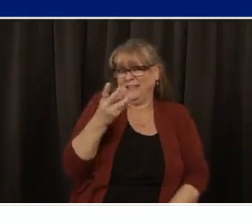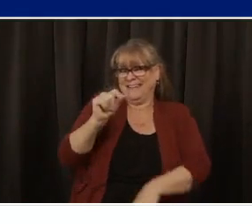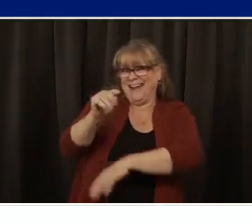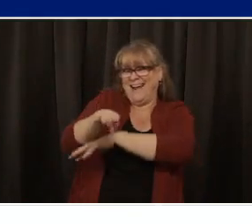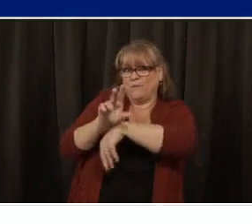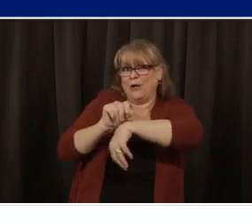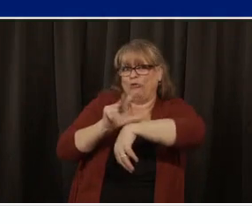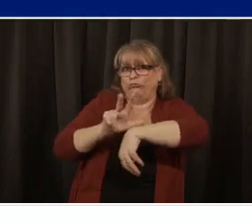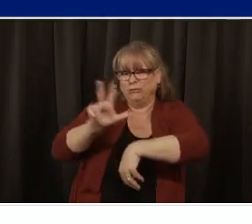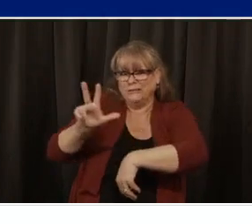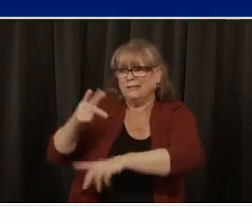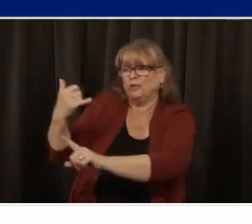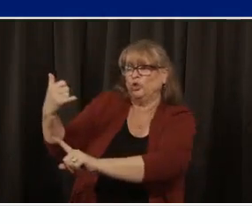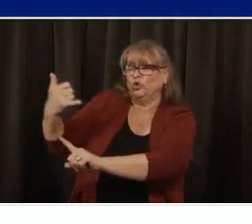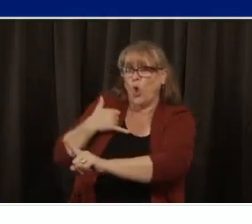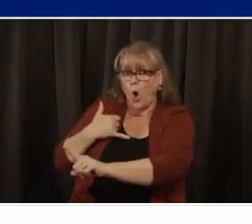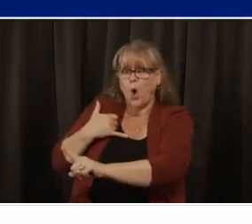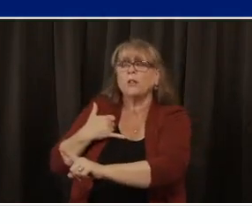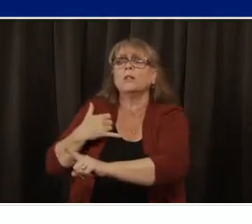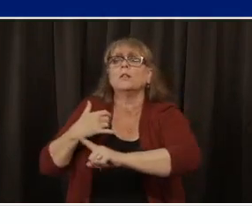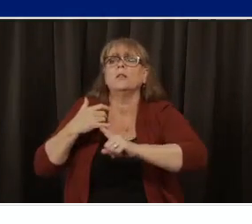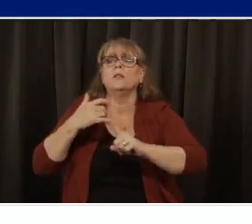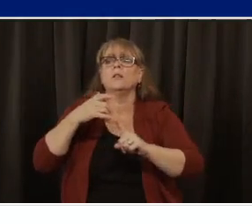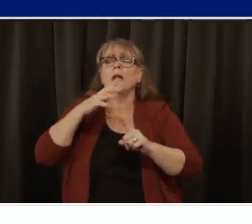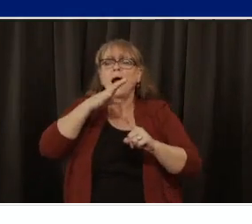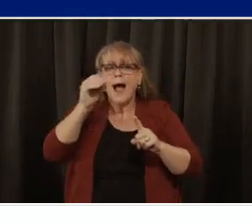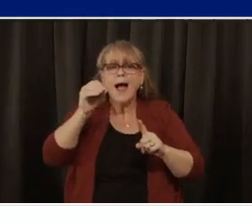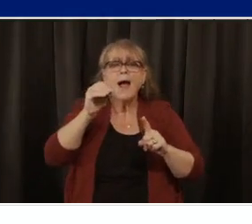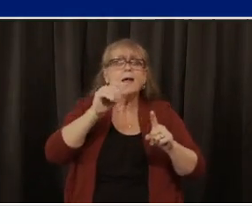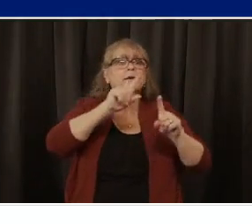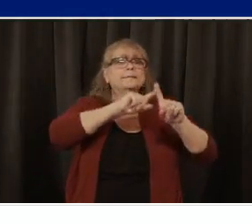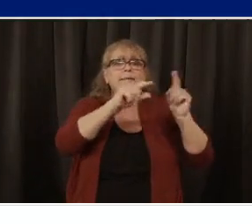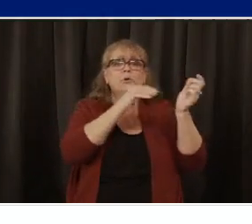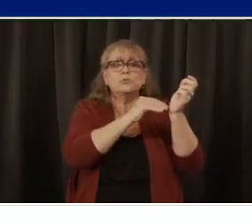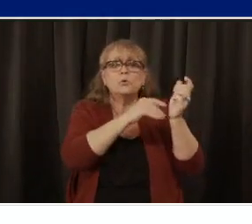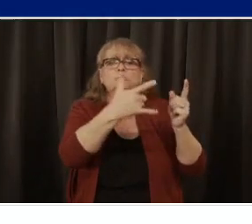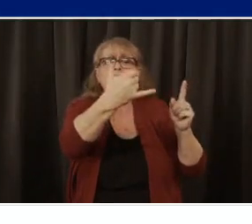the medical personnel at the site, and quickly made the decision that was important shut down for